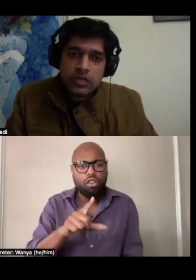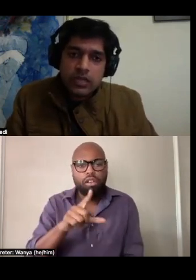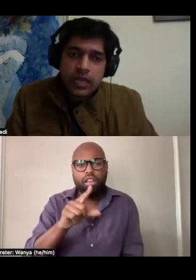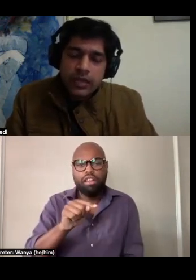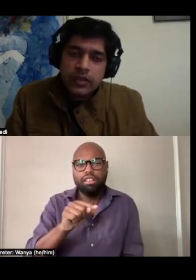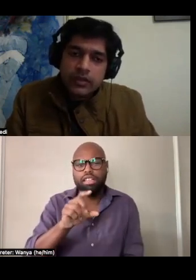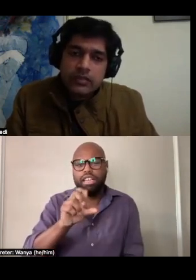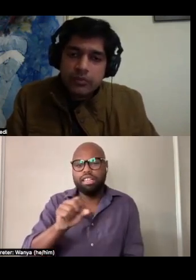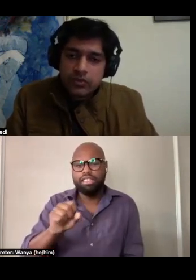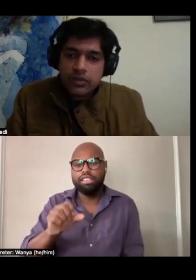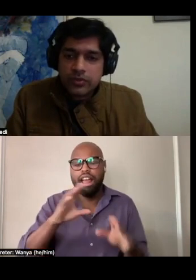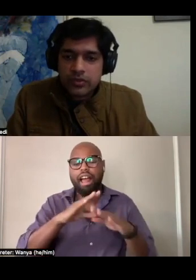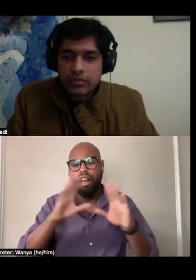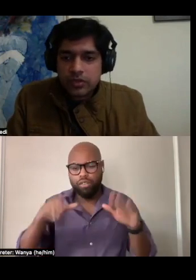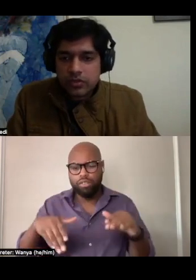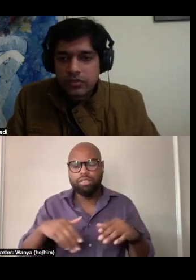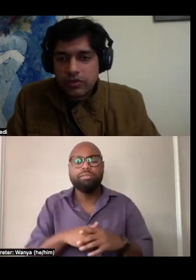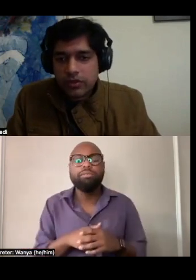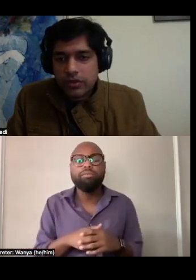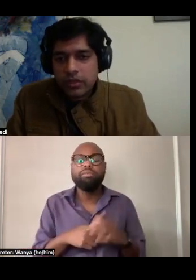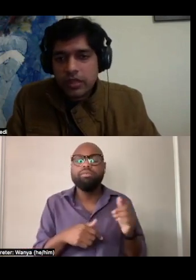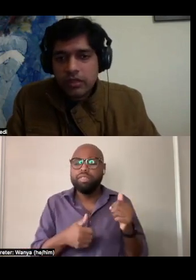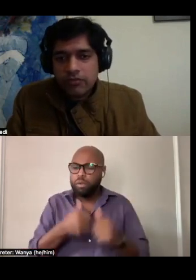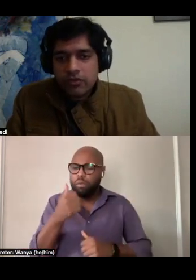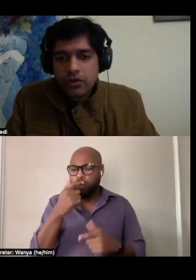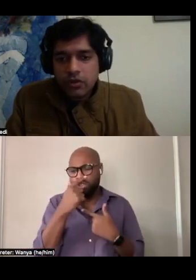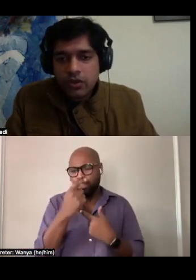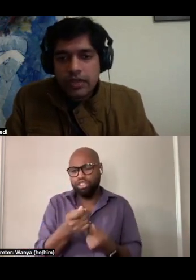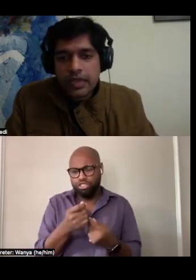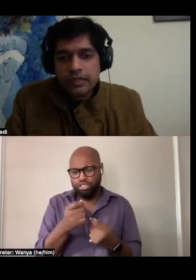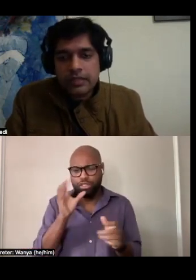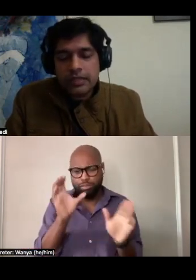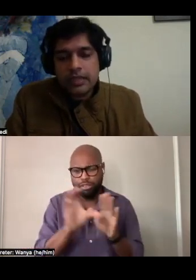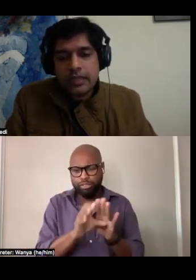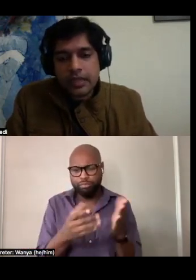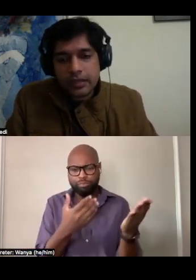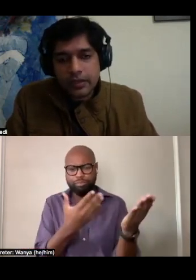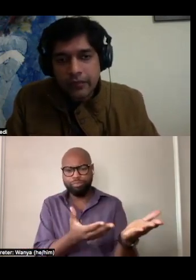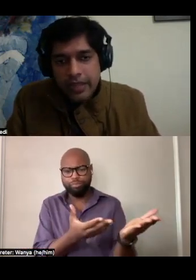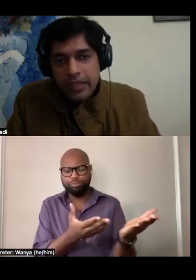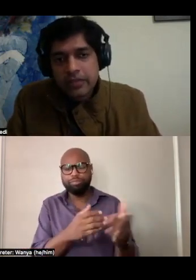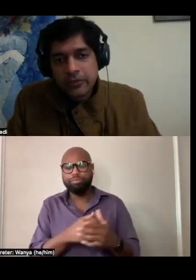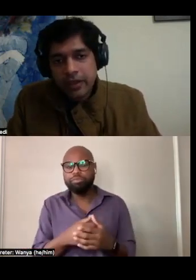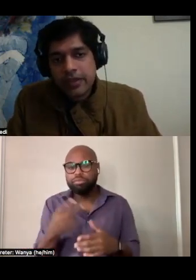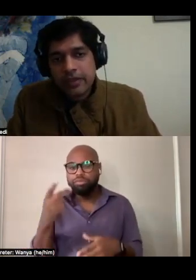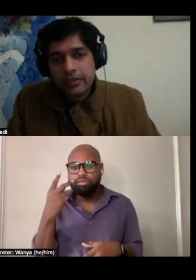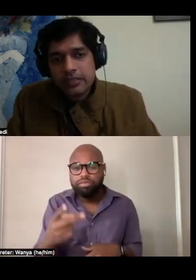And here's the most interesting picture. If you look at the gray triangles,